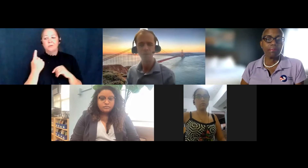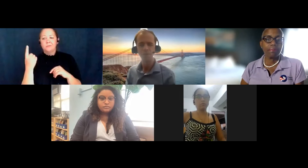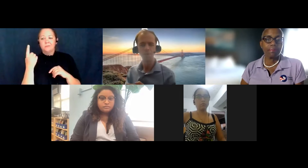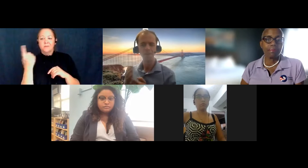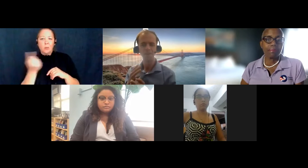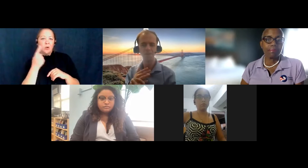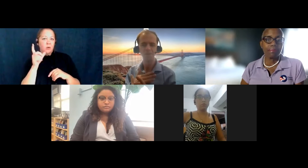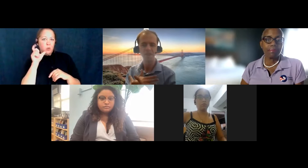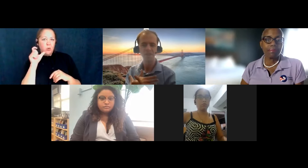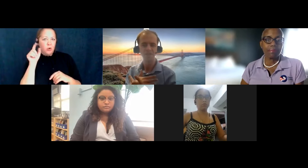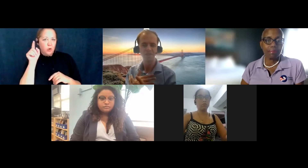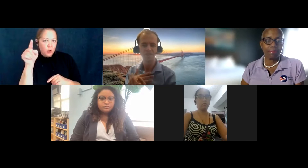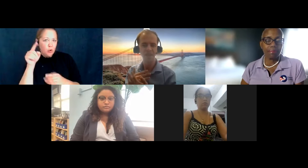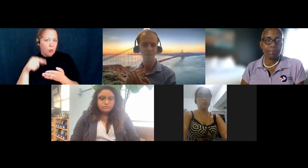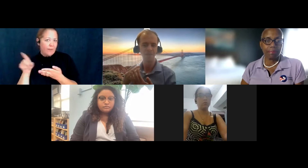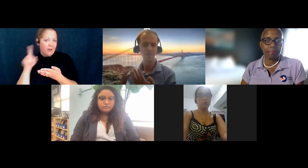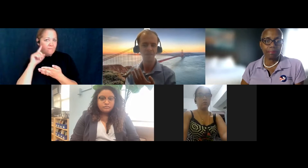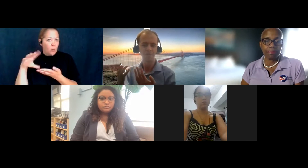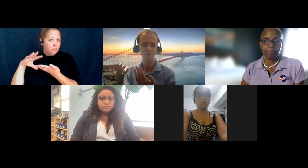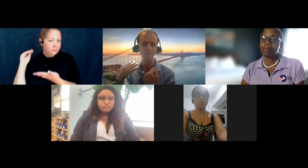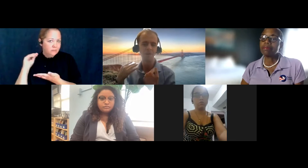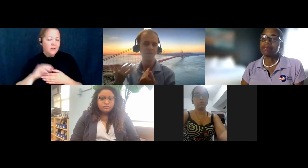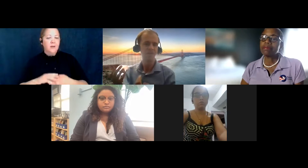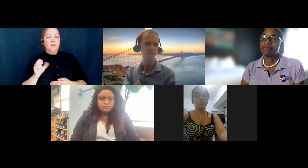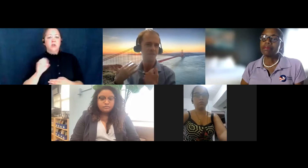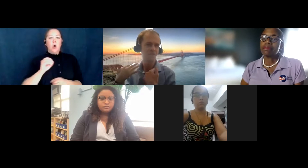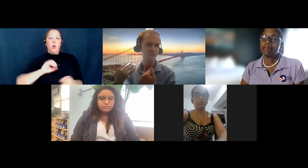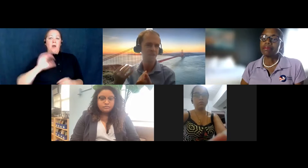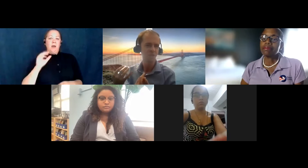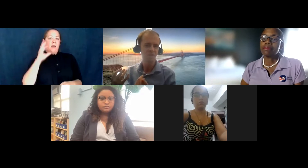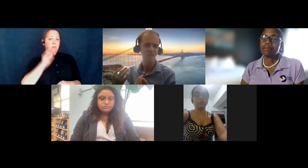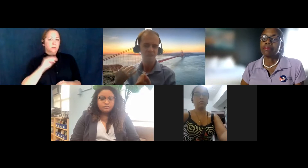Experiential exchange is that opportunity, where you can volunteer, you can intern,